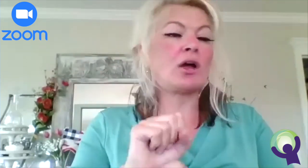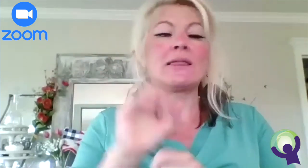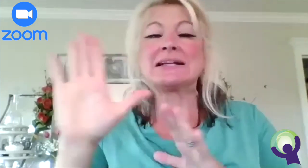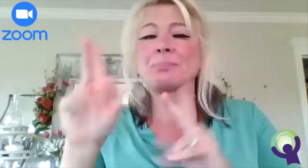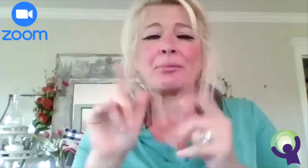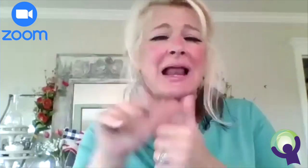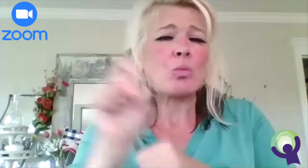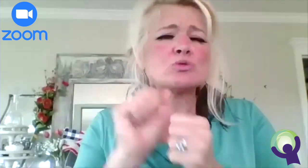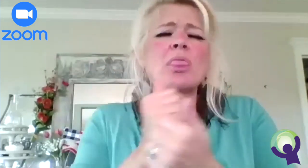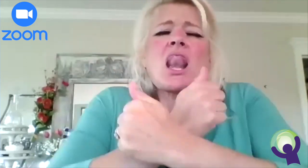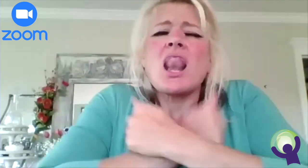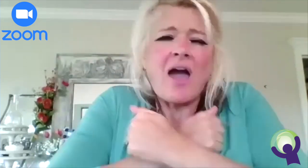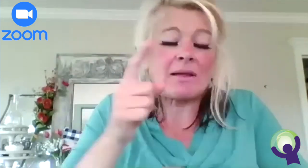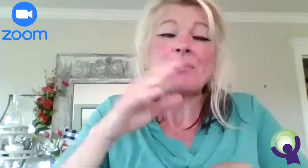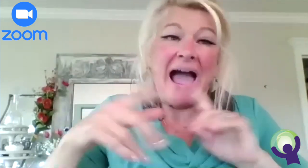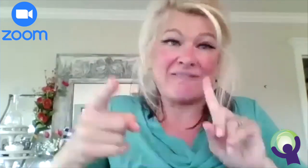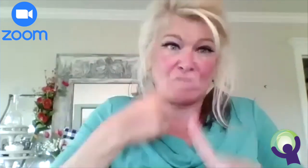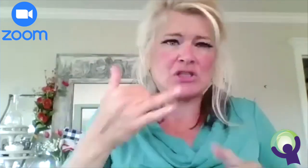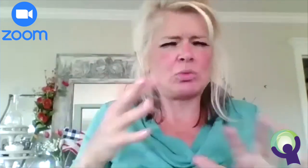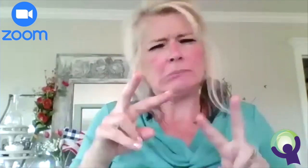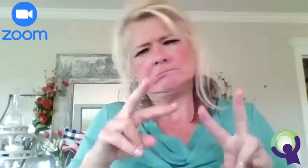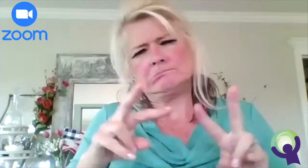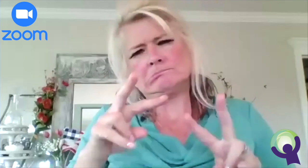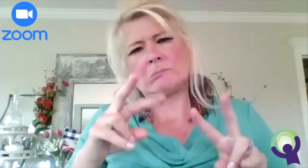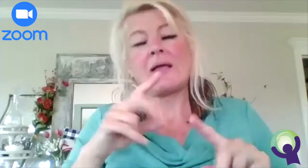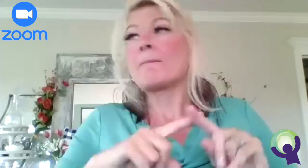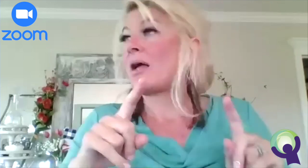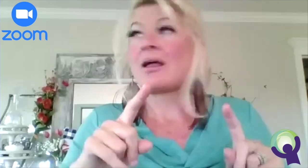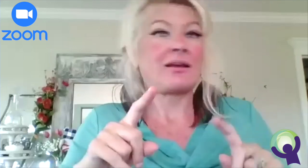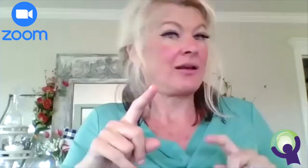is accurate with his work and the people that he works with love him. At first they thought that